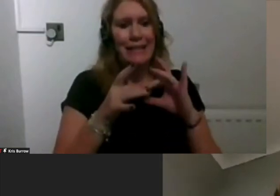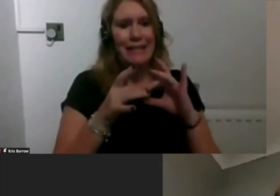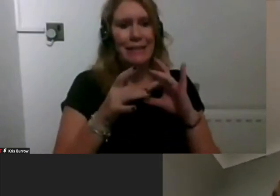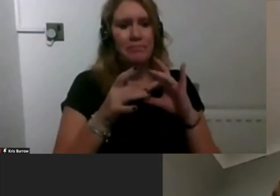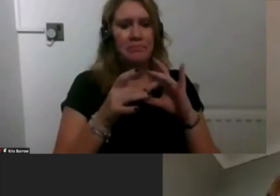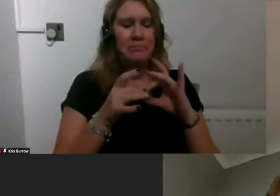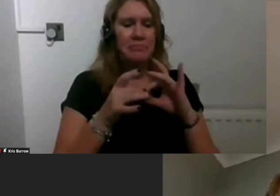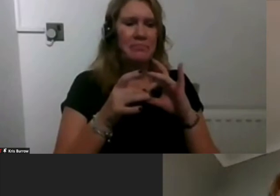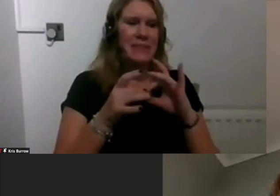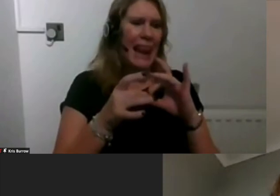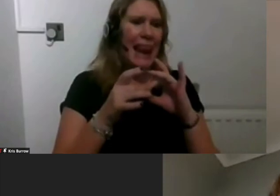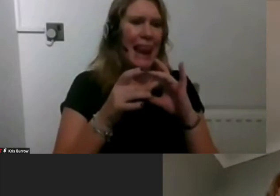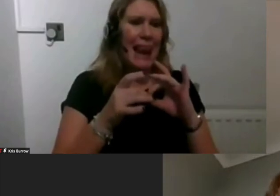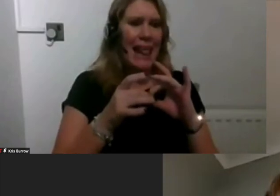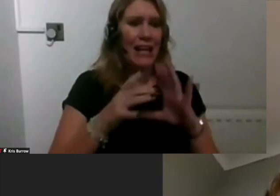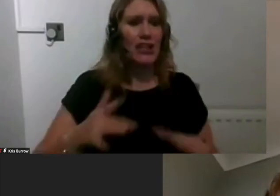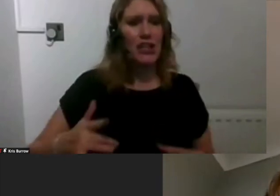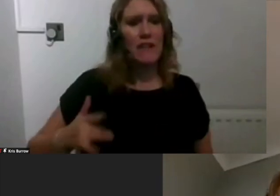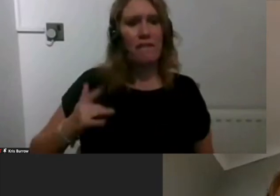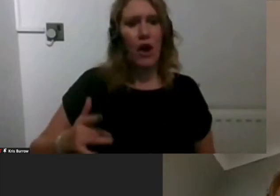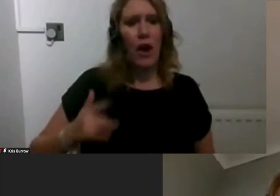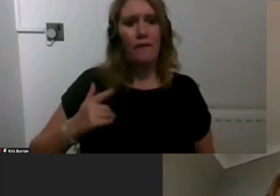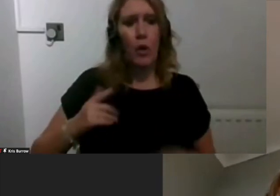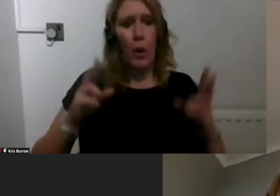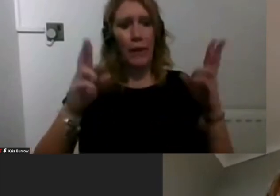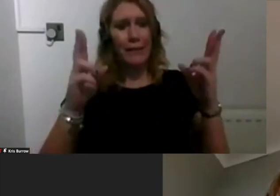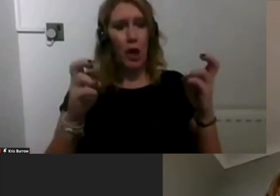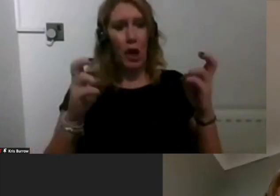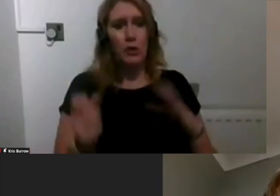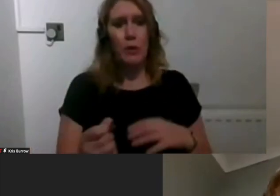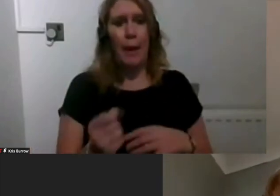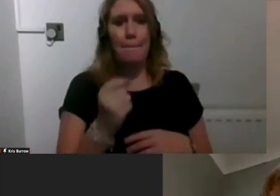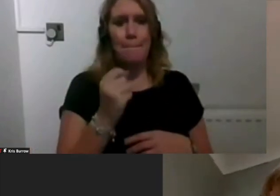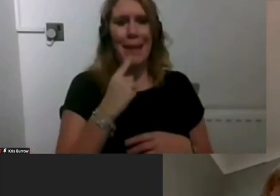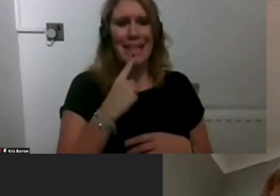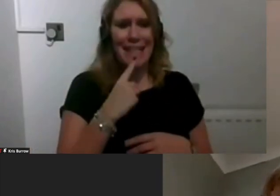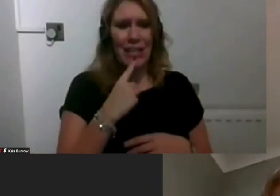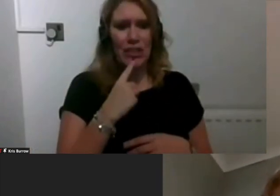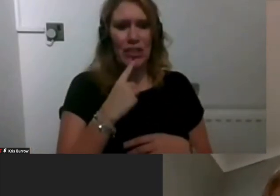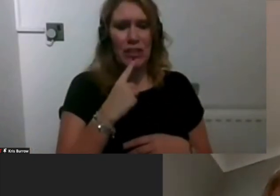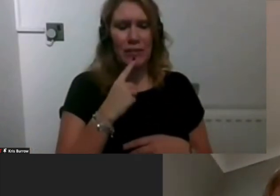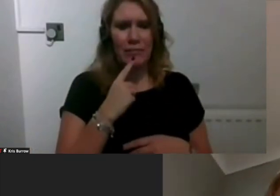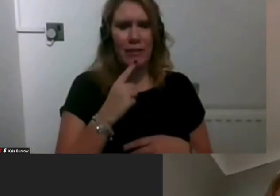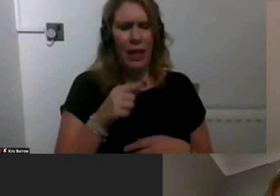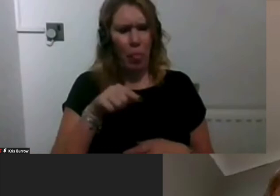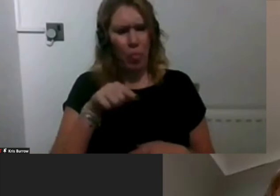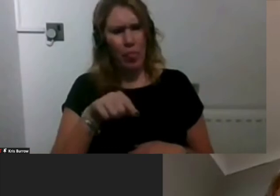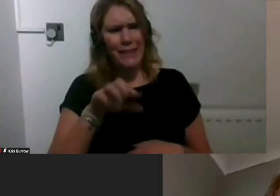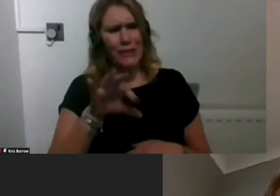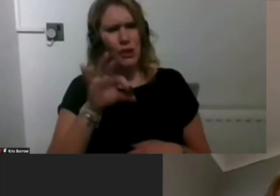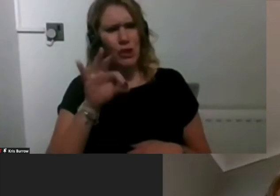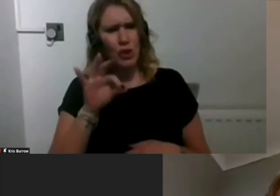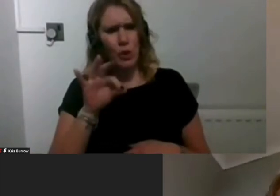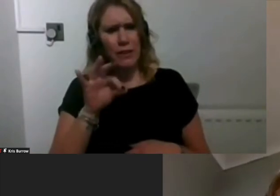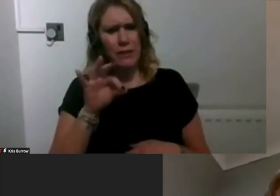Well it's supposed to. How many times have these been changed? Many a time I have stood looking at